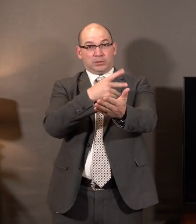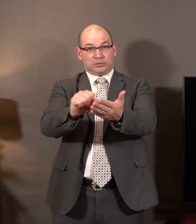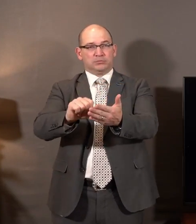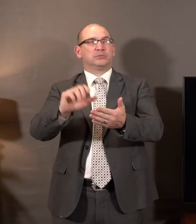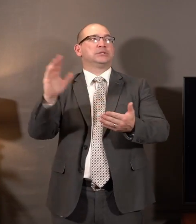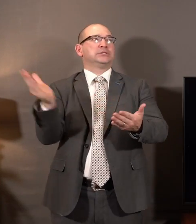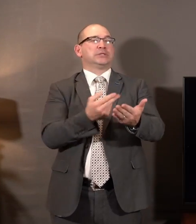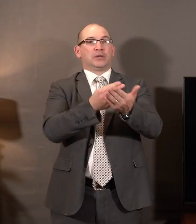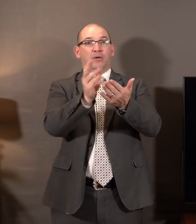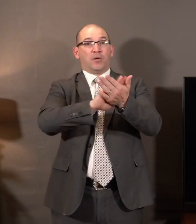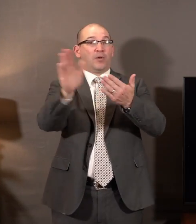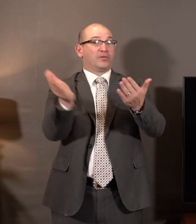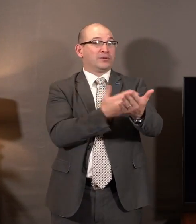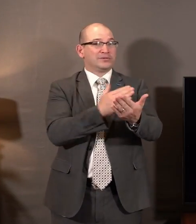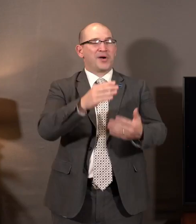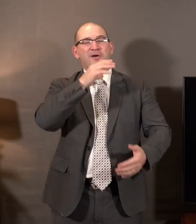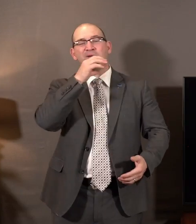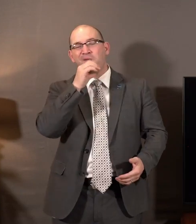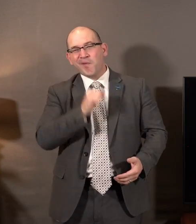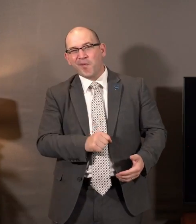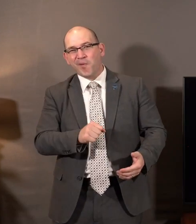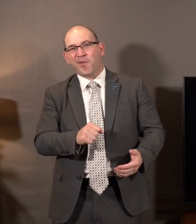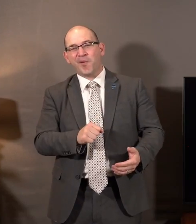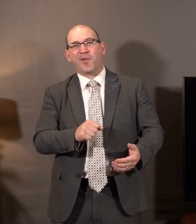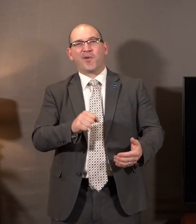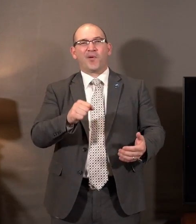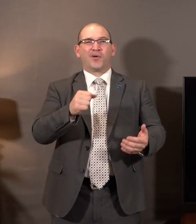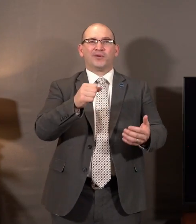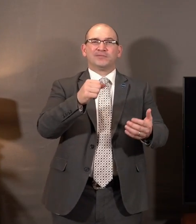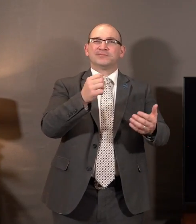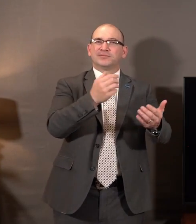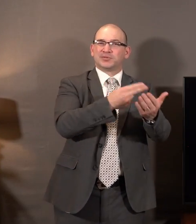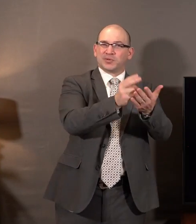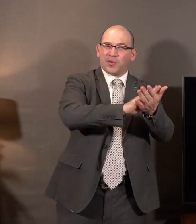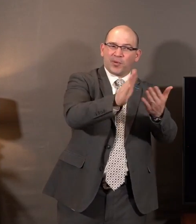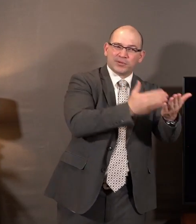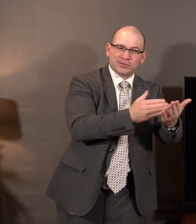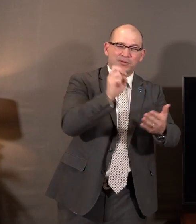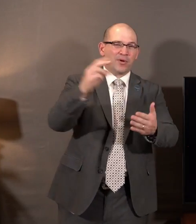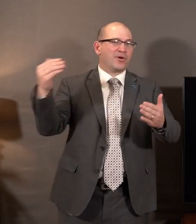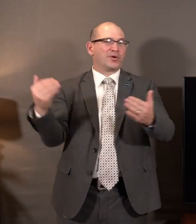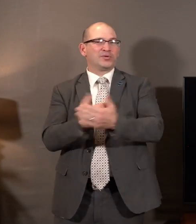I mean an old hymn or a new song just something that will encourage your heart